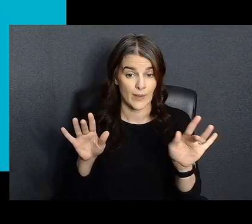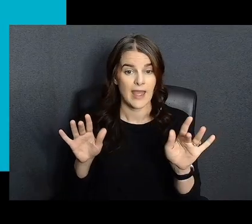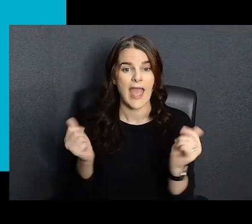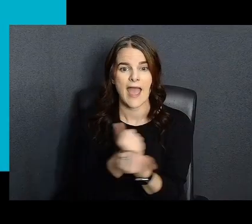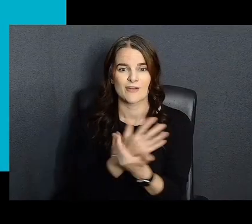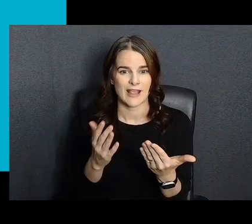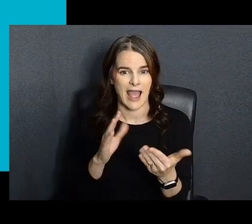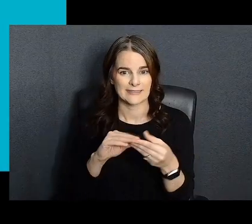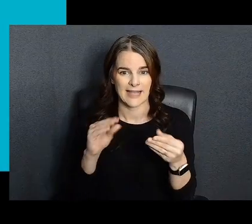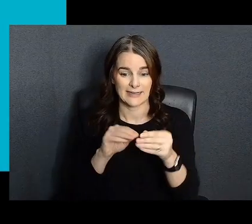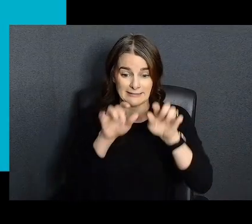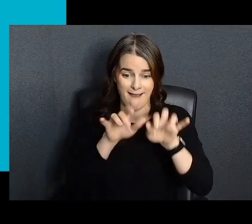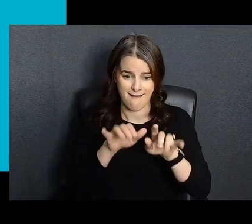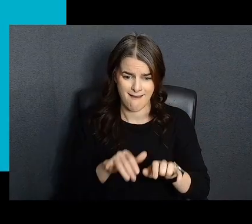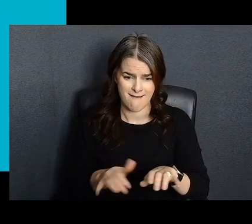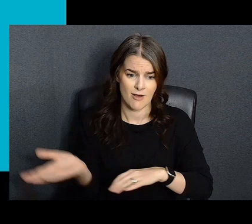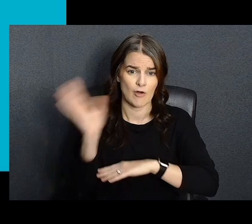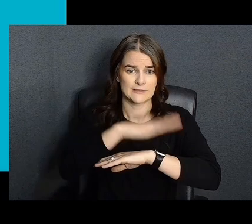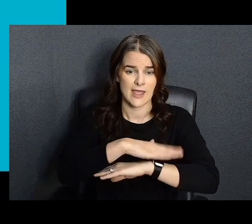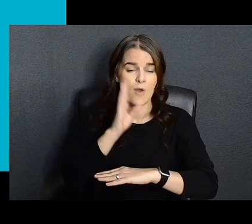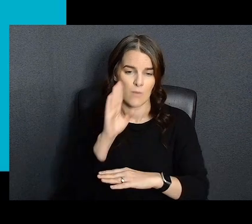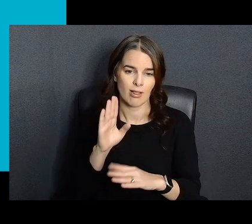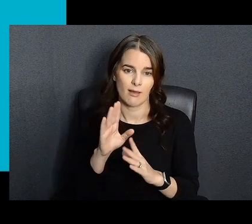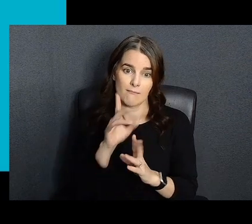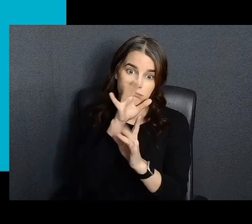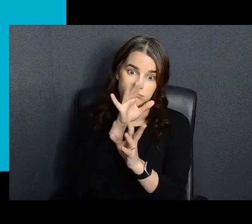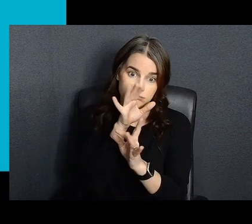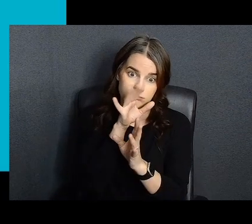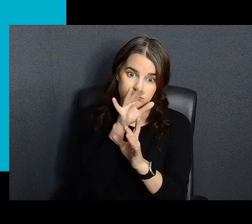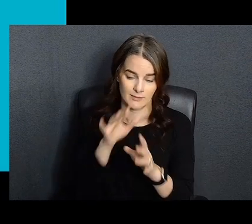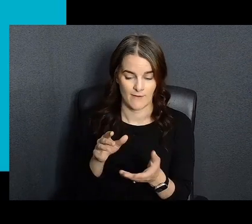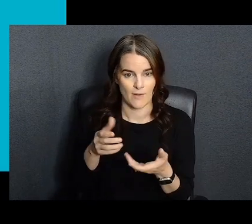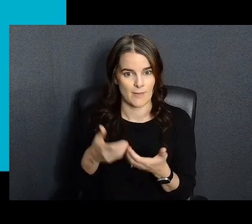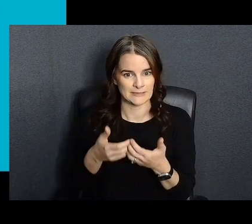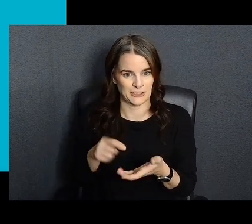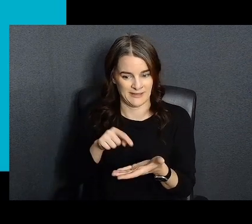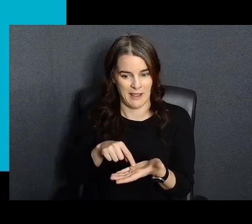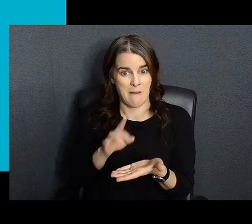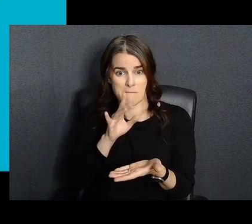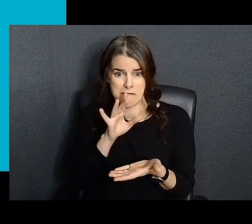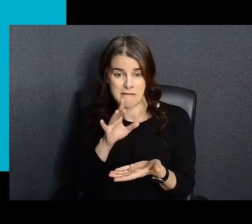will then be activated if I accidentally hit this. So it's always good to clear your message so that you